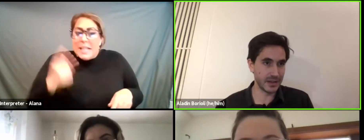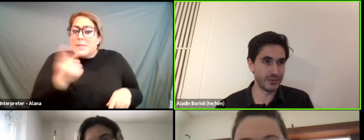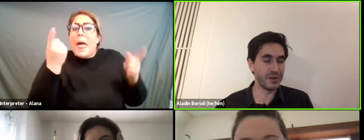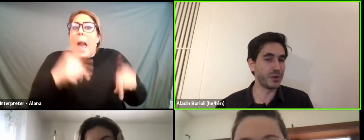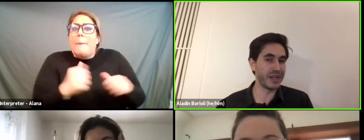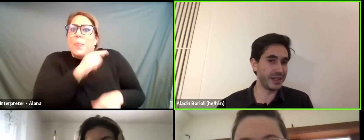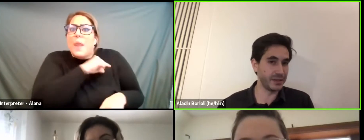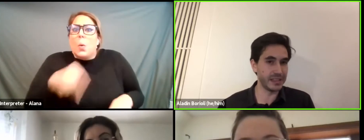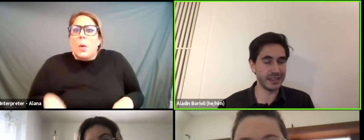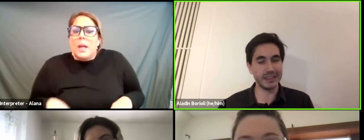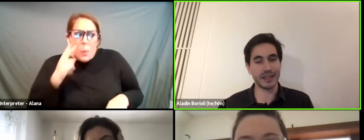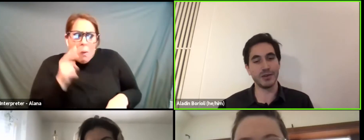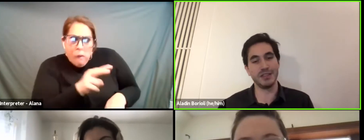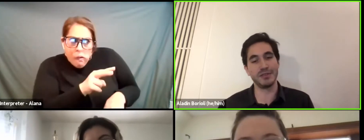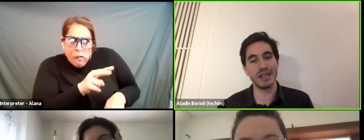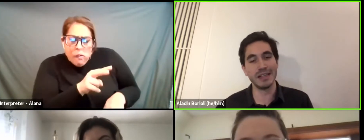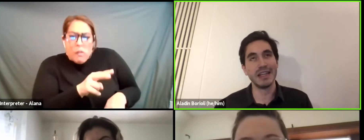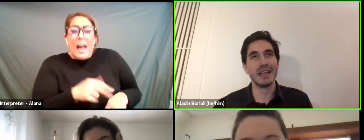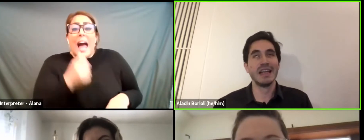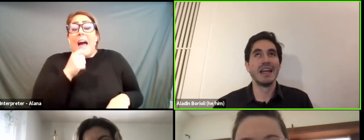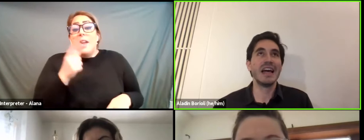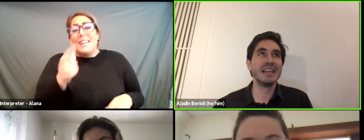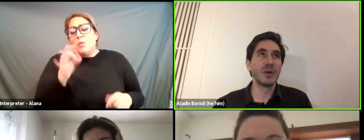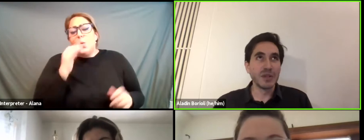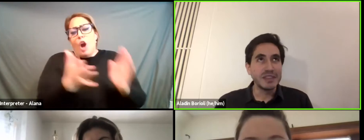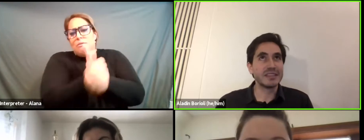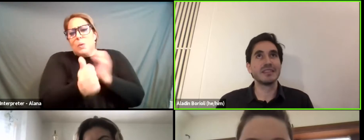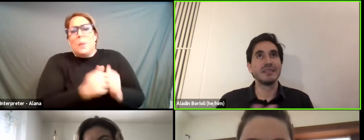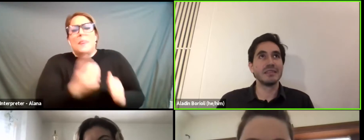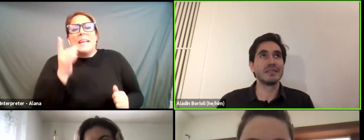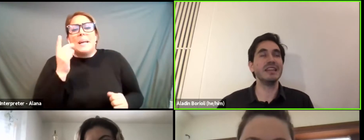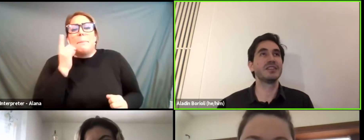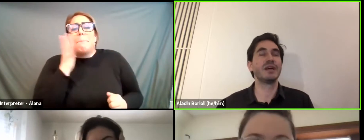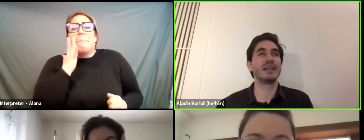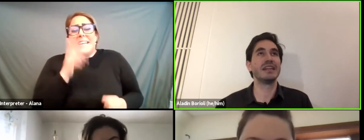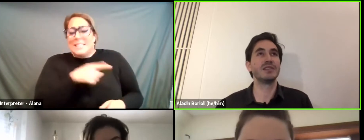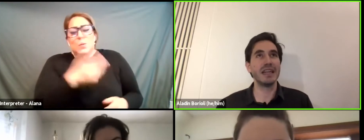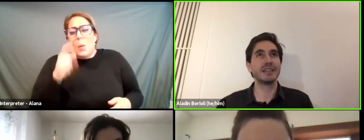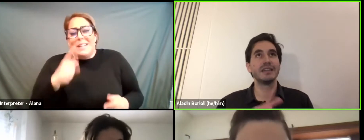with your own, you don't need any technology for that. And all of this sensor are getting together